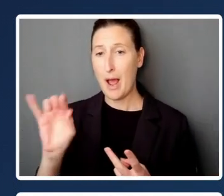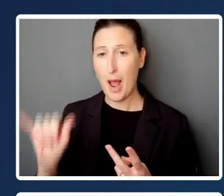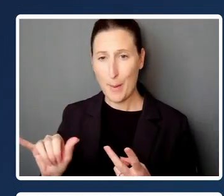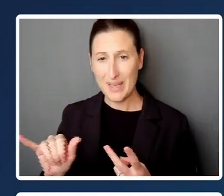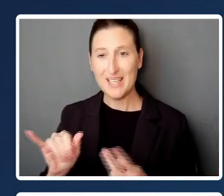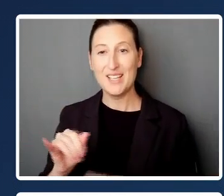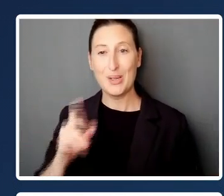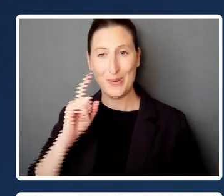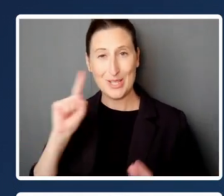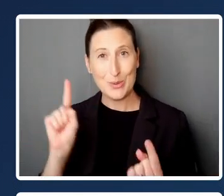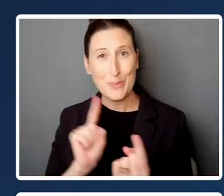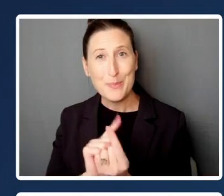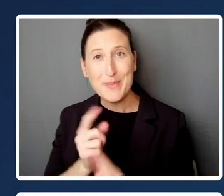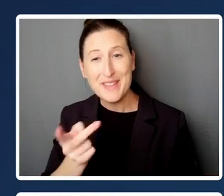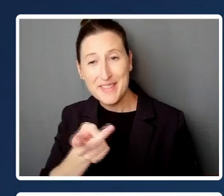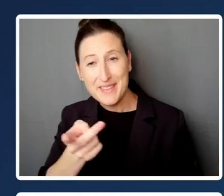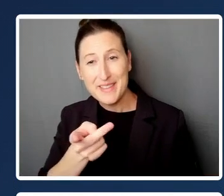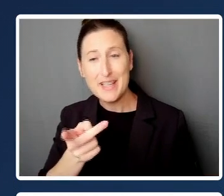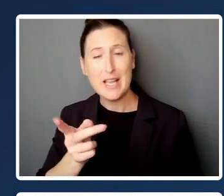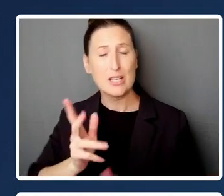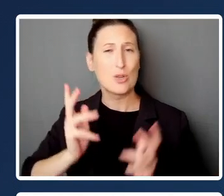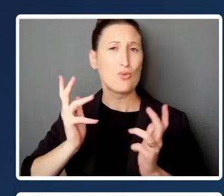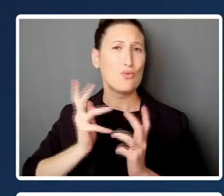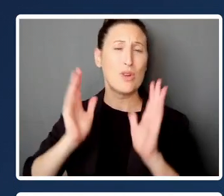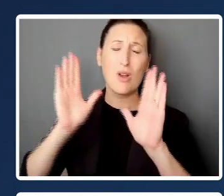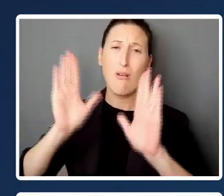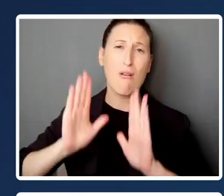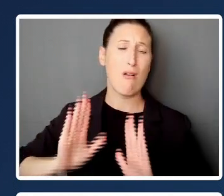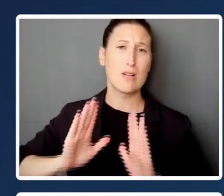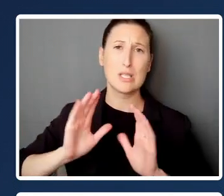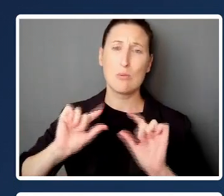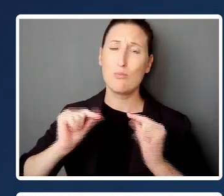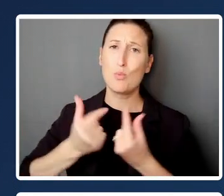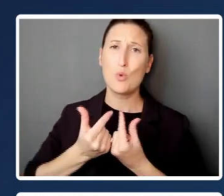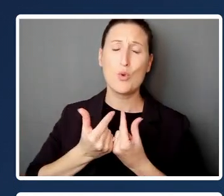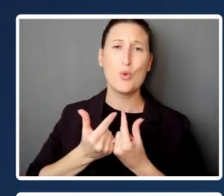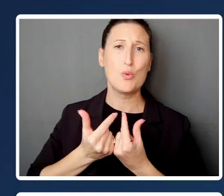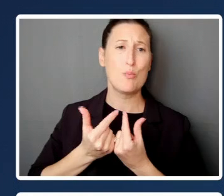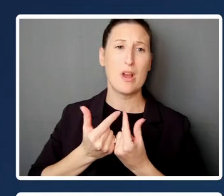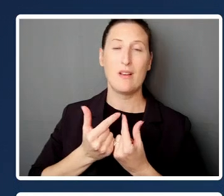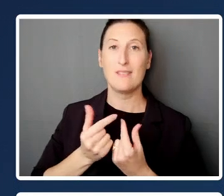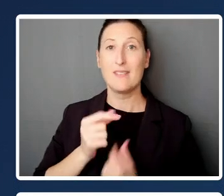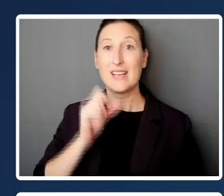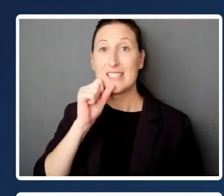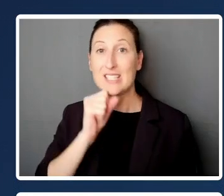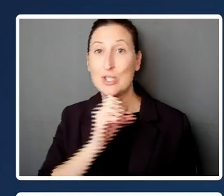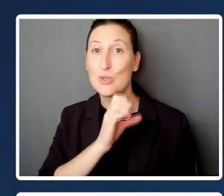of really, really generous and loving seniors from the Washington Seniors Wellness Center.